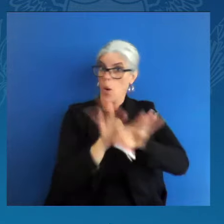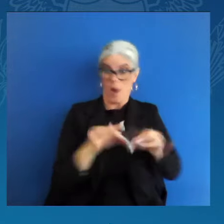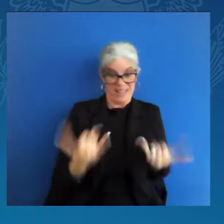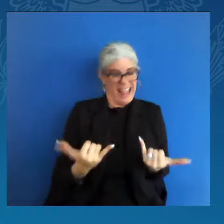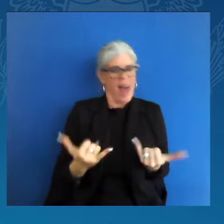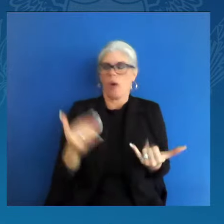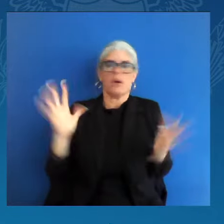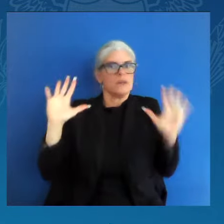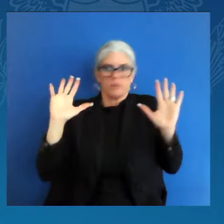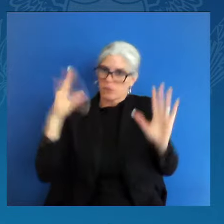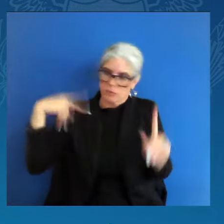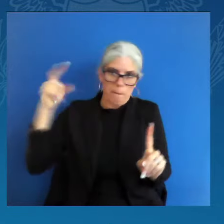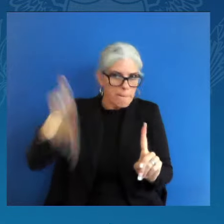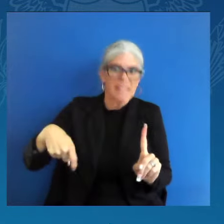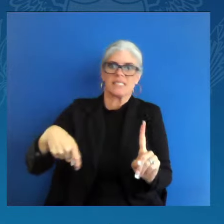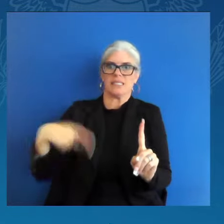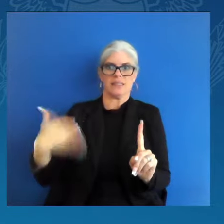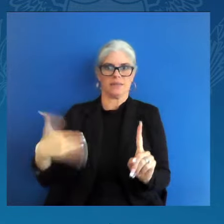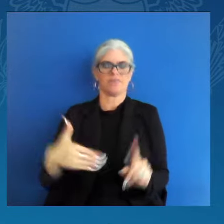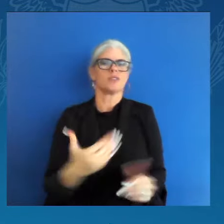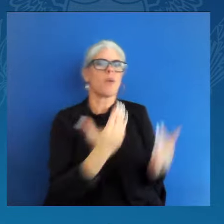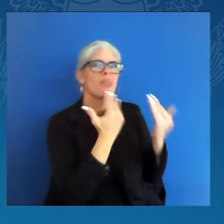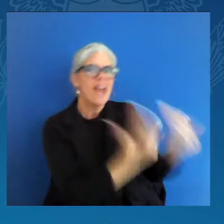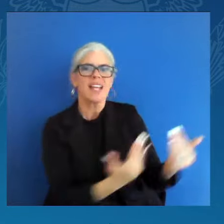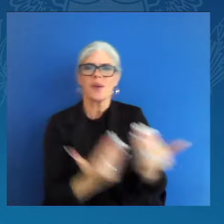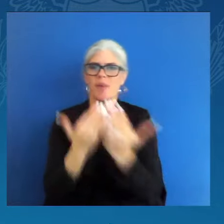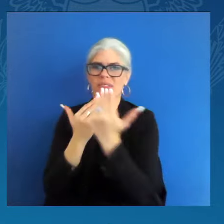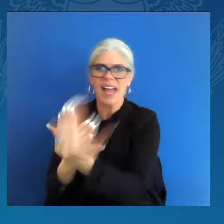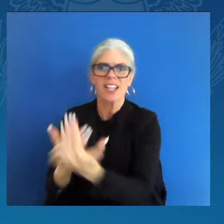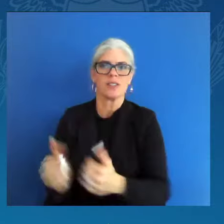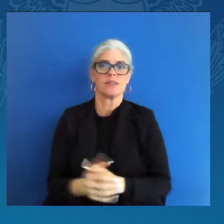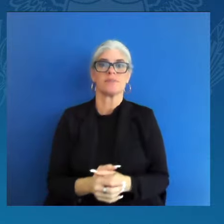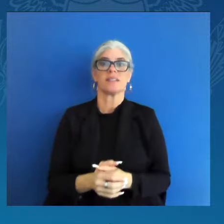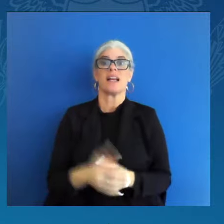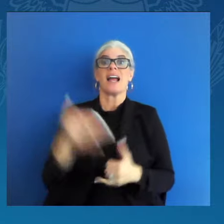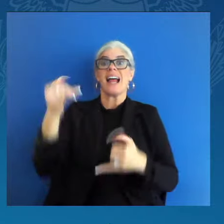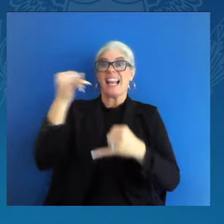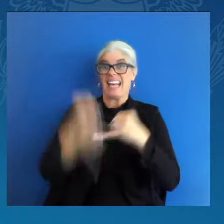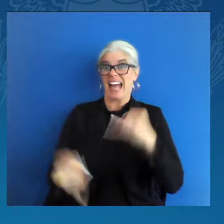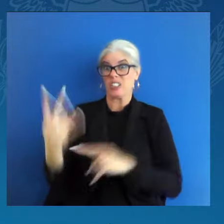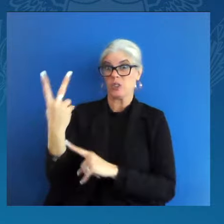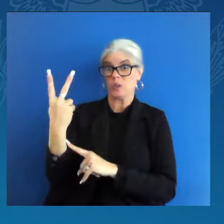and then back to Commerce, we have Deputy Secretary Polly Trachtenberg from Transportation,